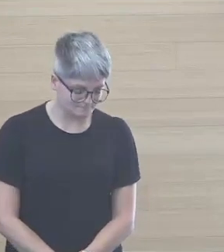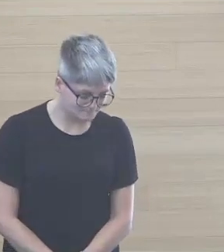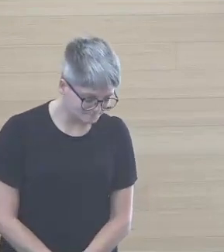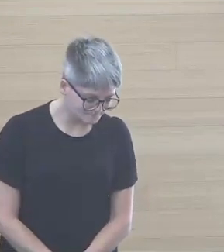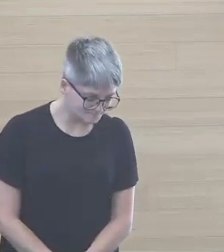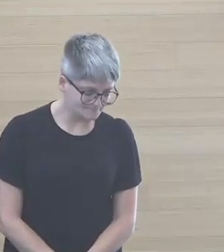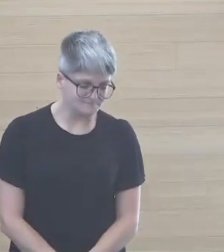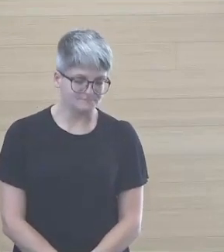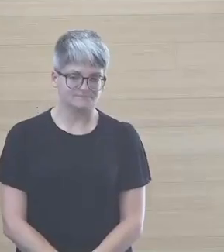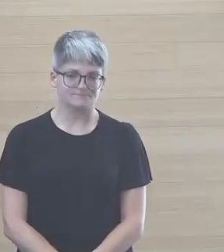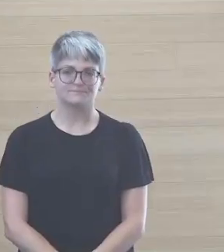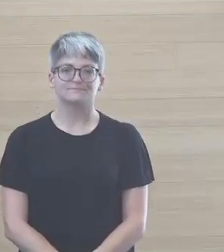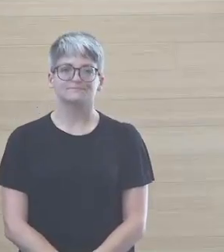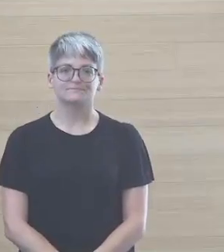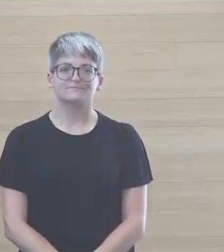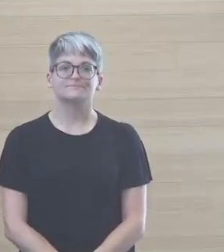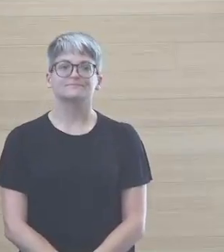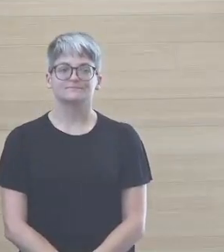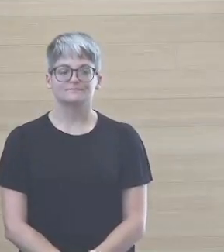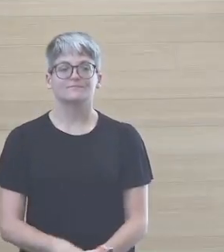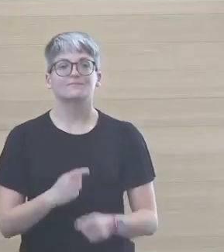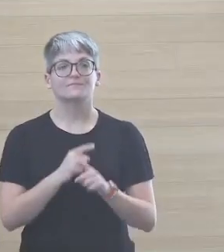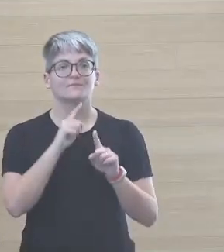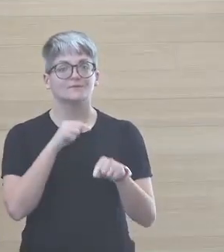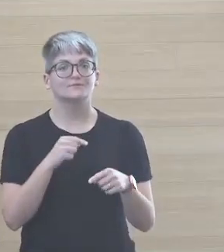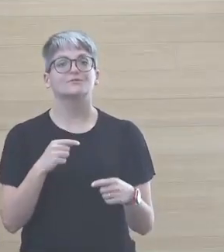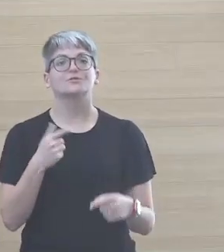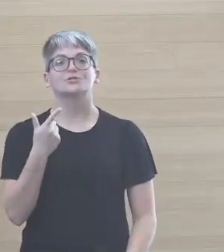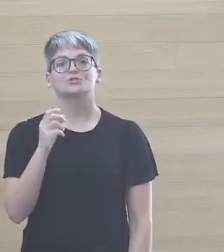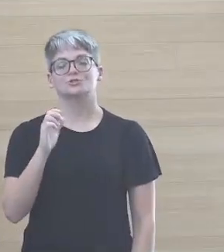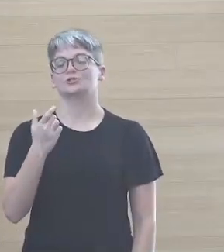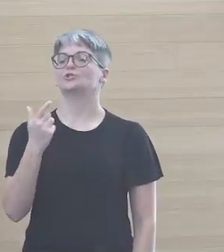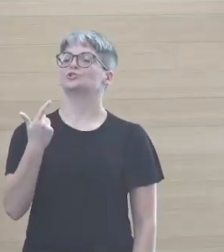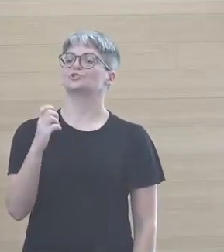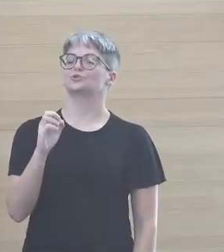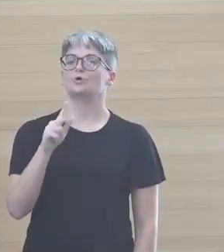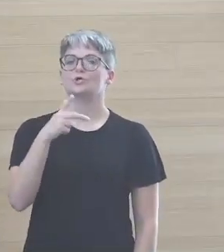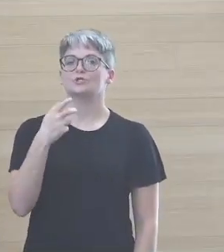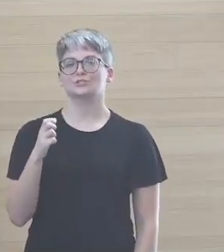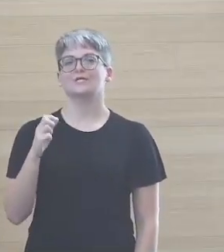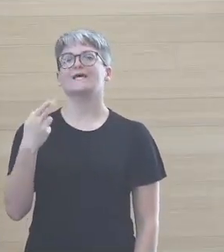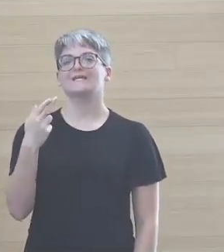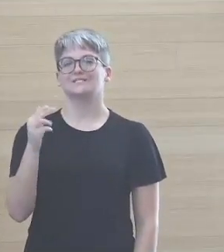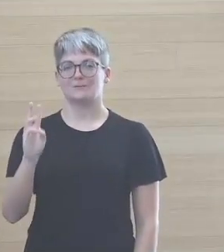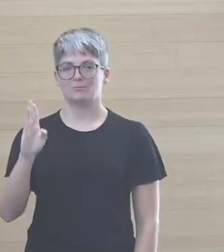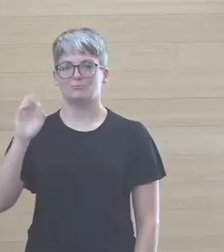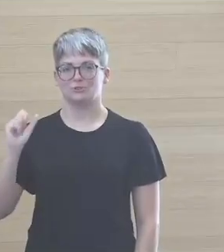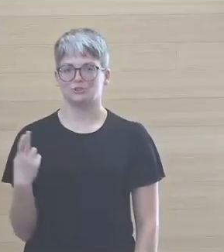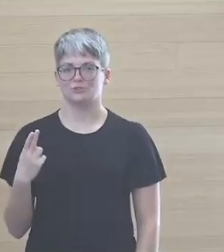And the correct answer was George H W Bush. And on the screen is